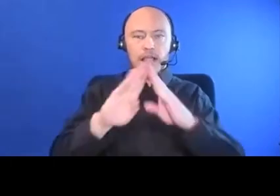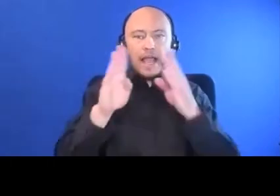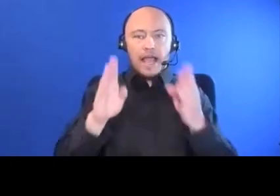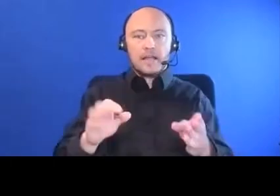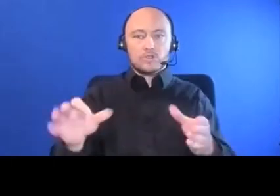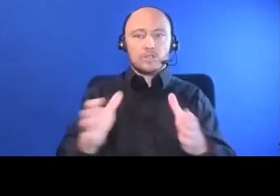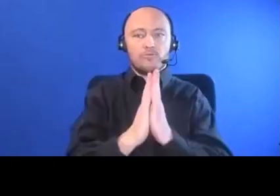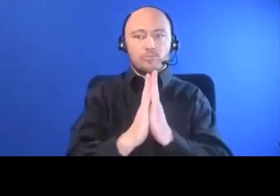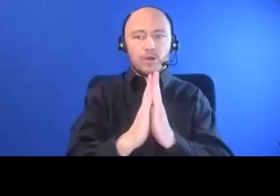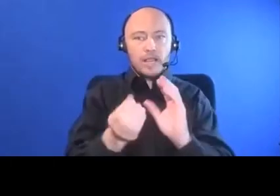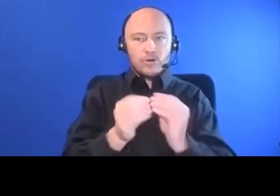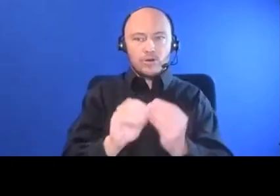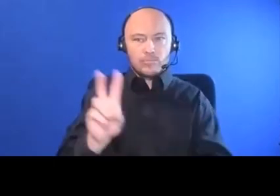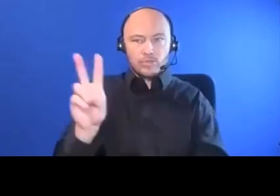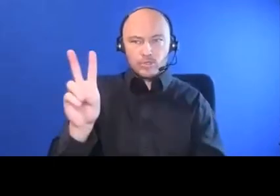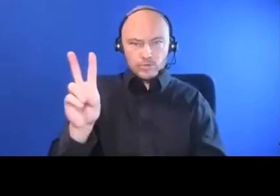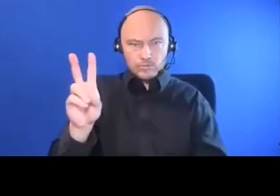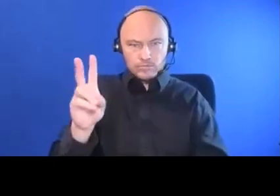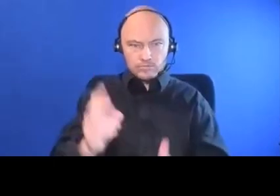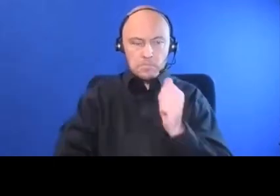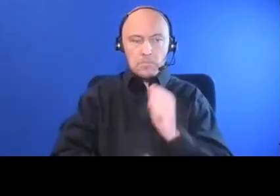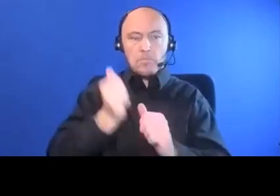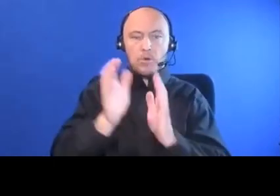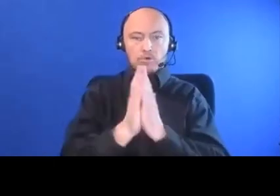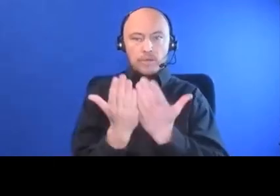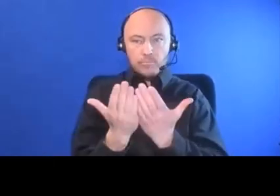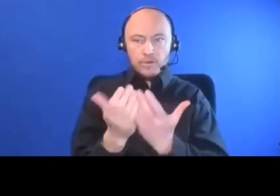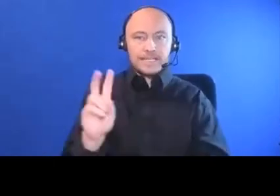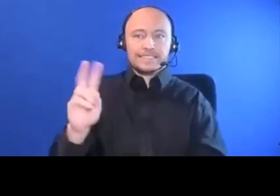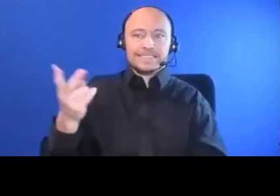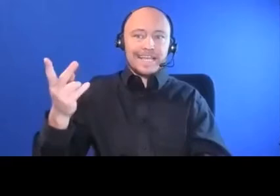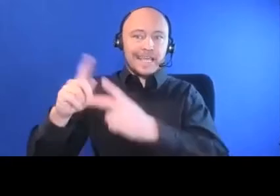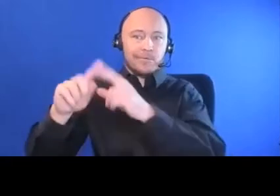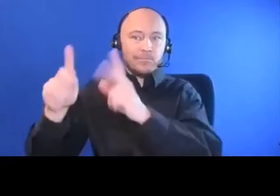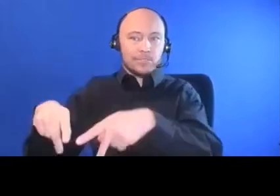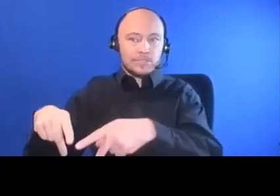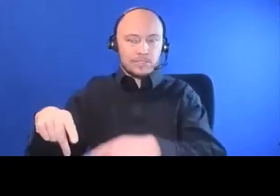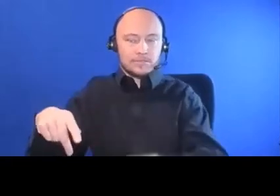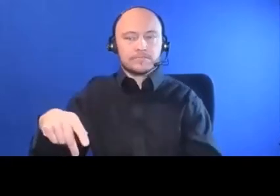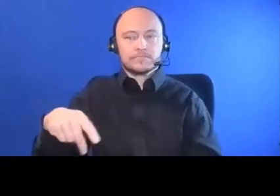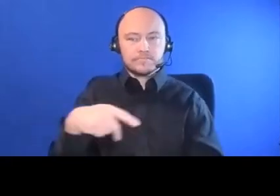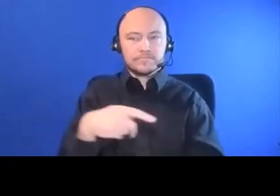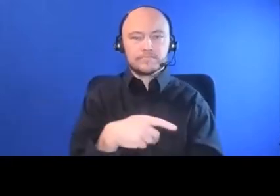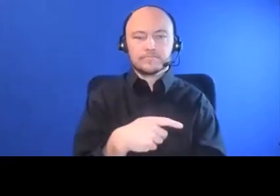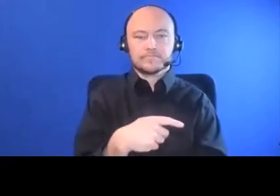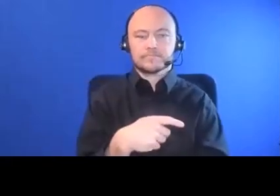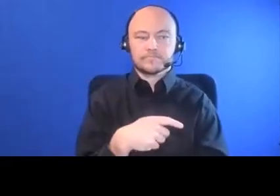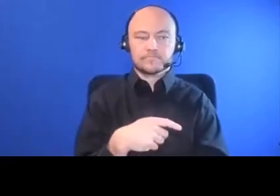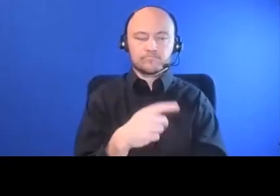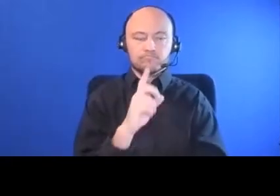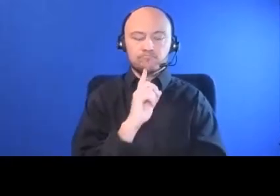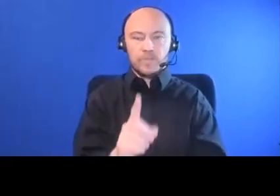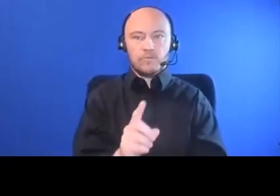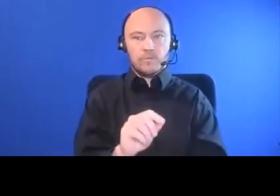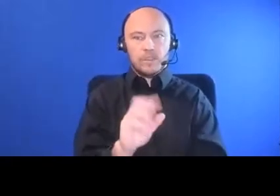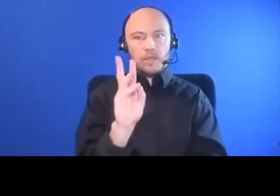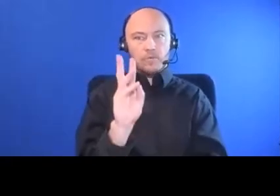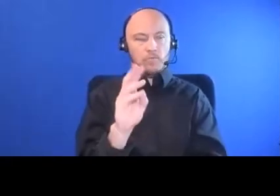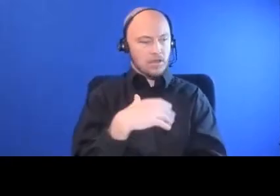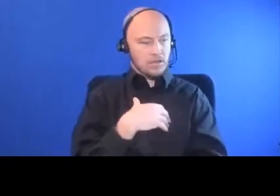where most of the book is in second person. And it just was a revelation when I started writing in the second person